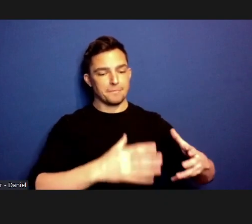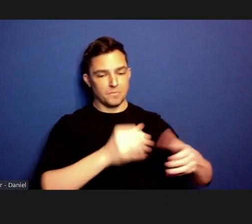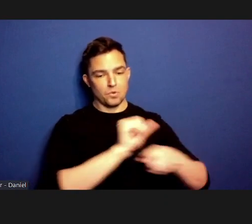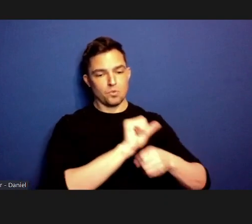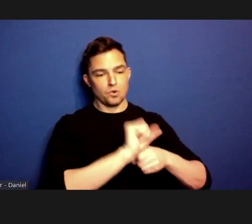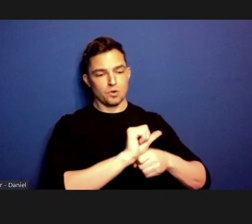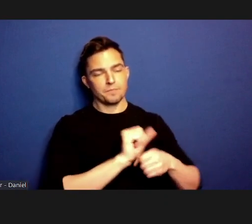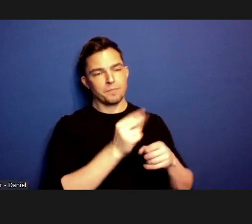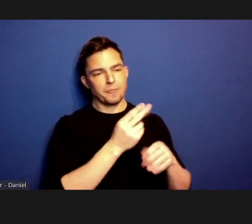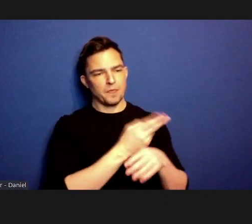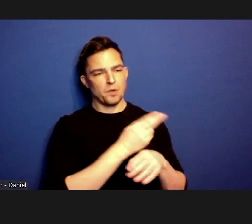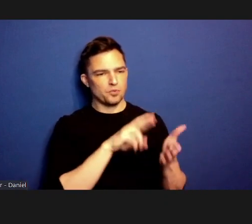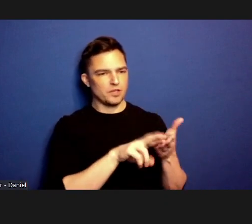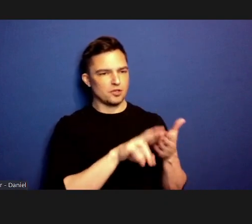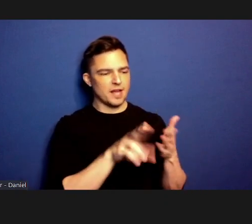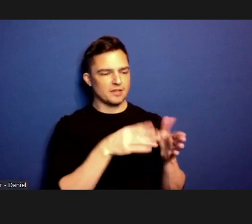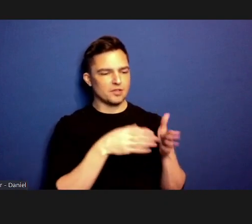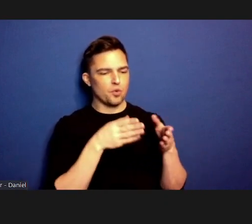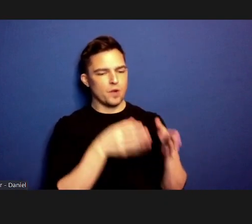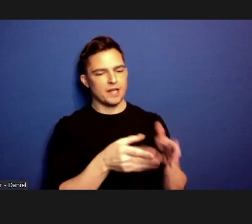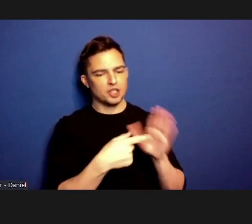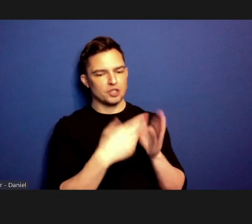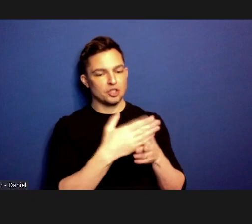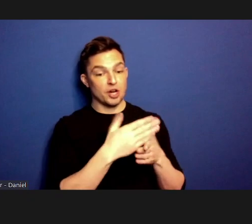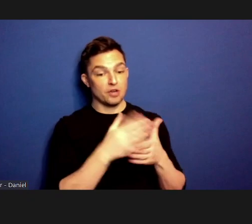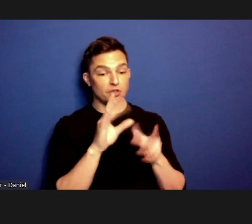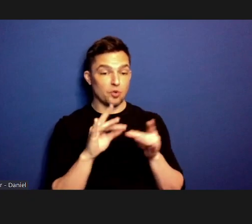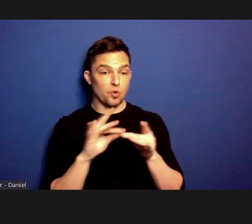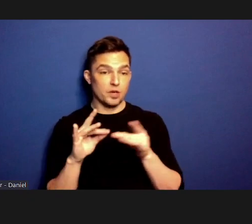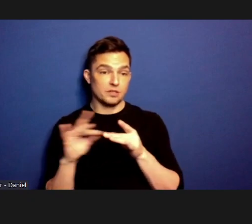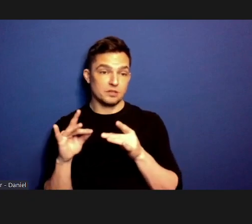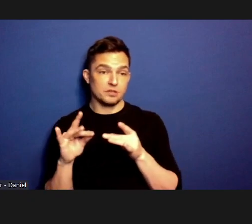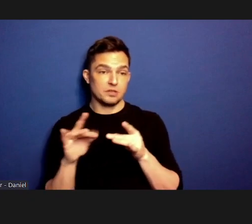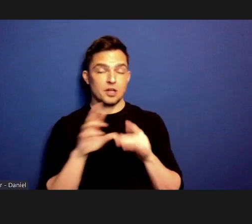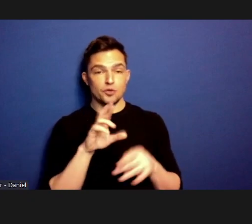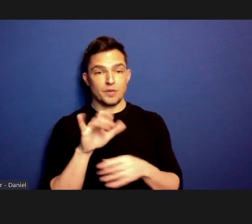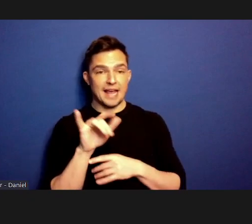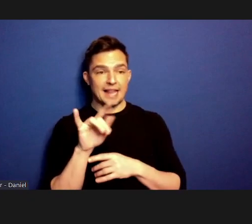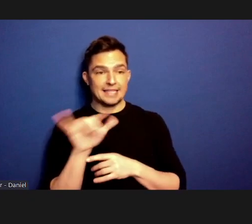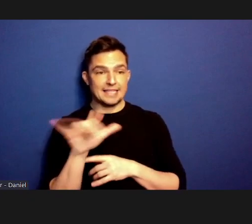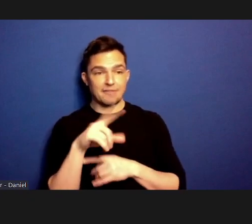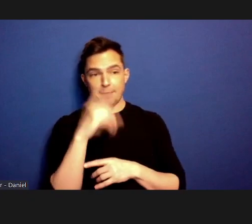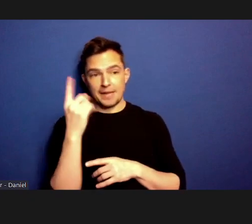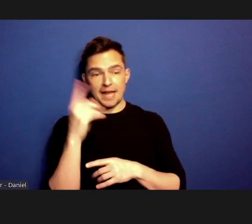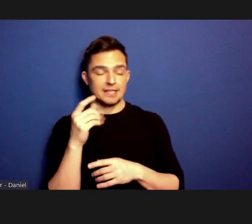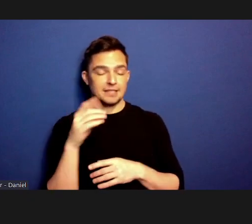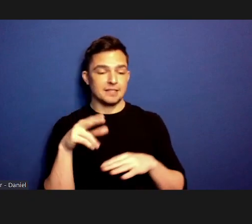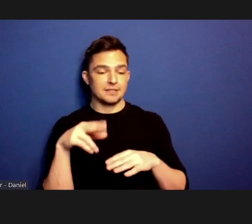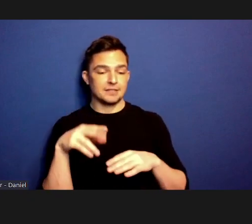as an avenue for sharing the stories and realities of black, indigenous, and people of color